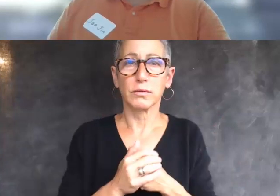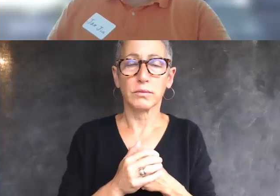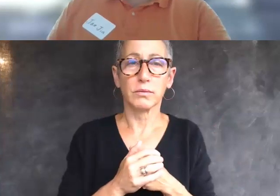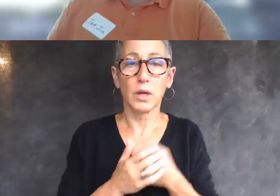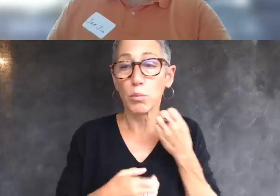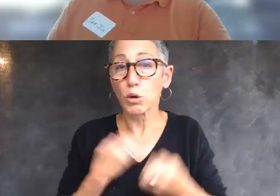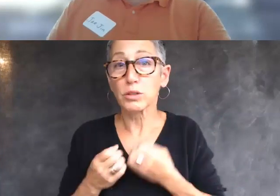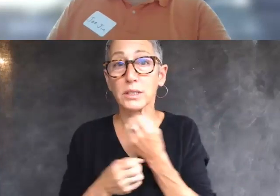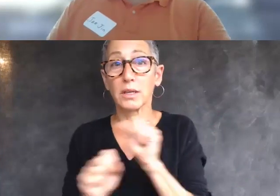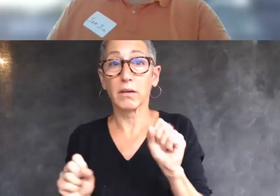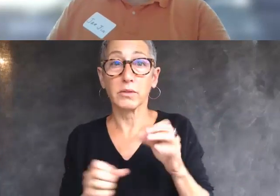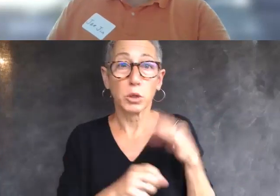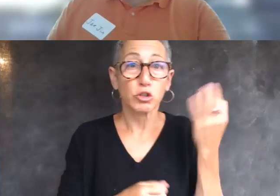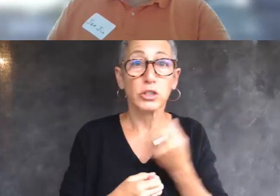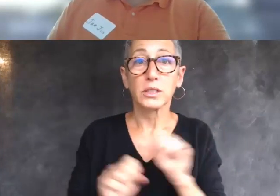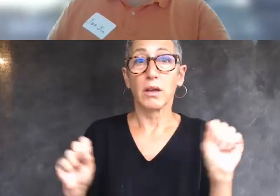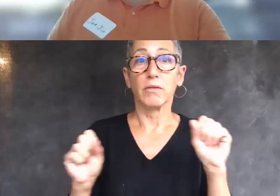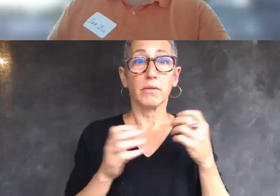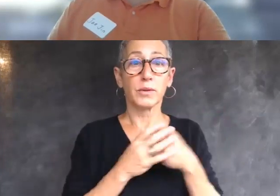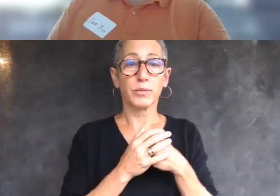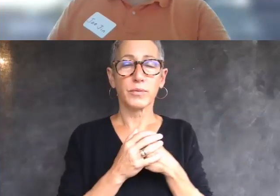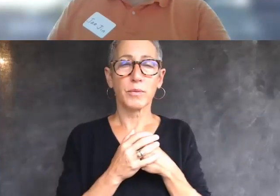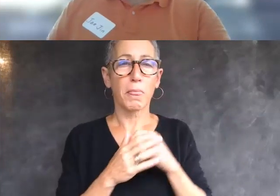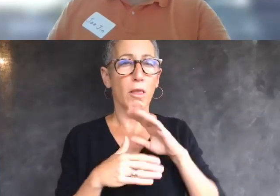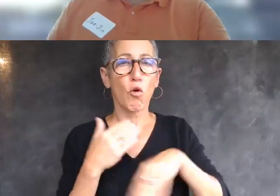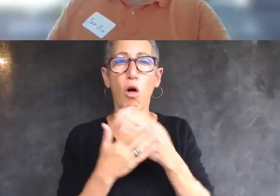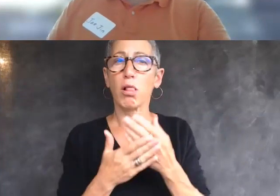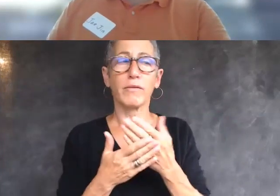like all those sort of dynamic ways of being require